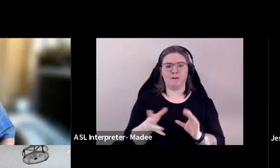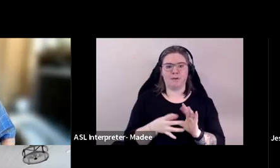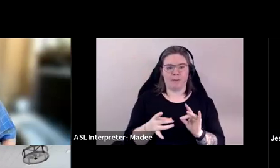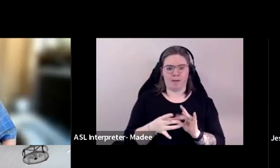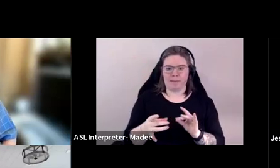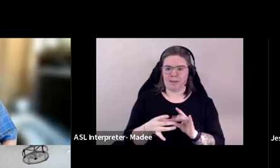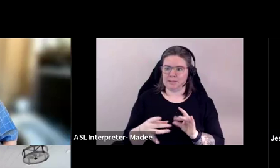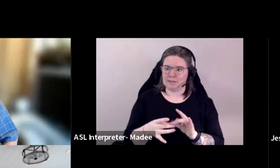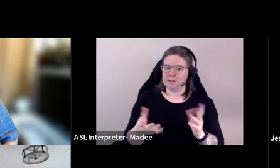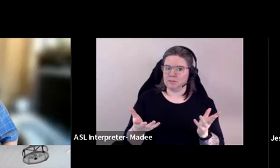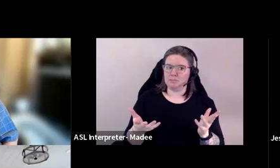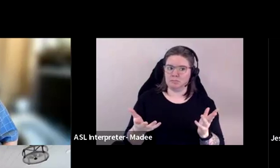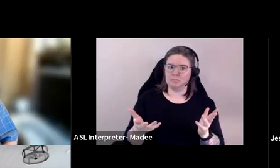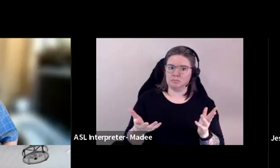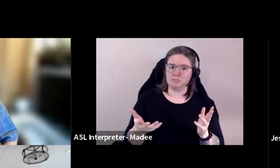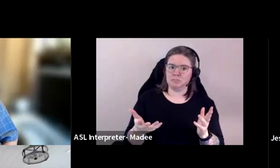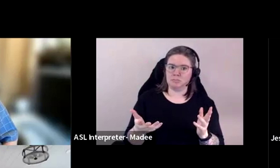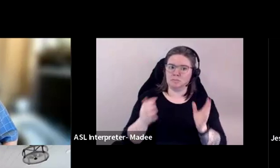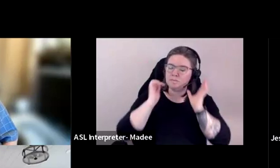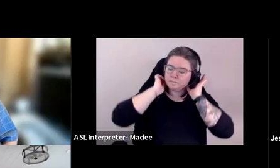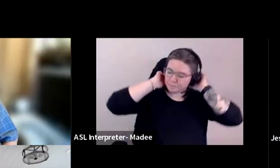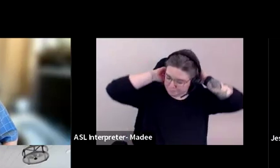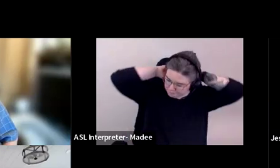Maria Cordova: make all this come to the front of my head.